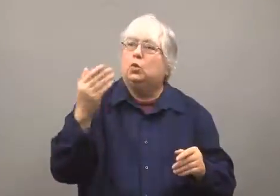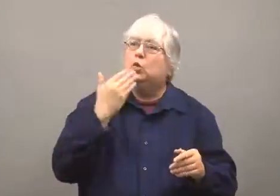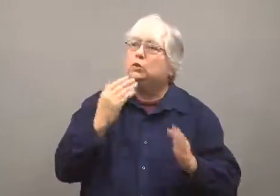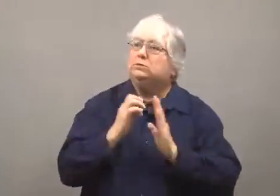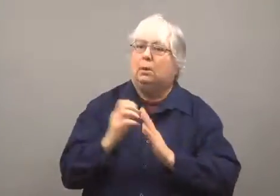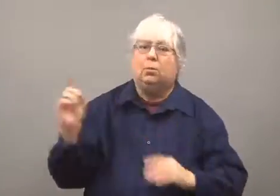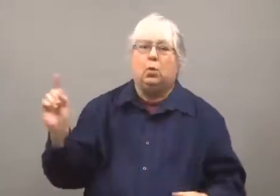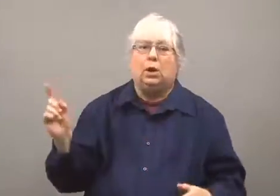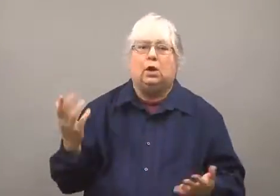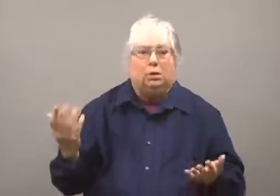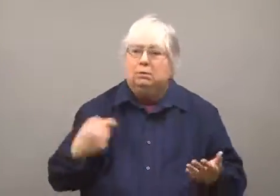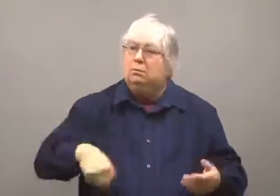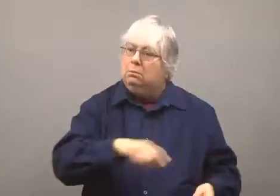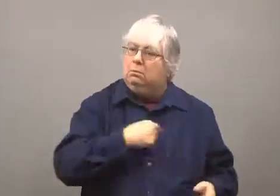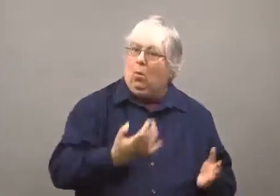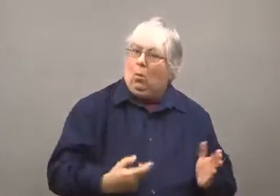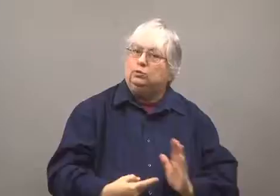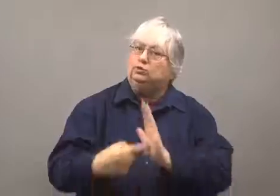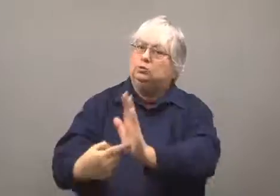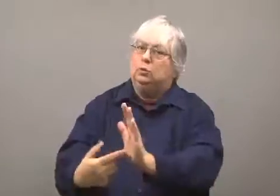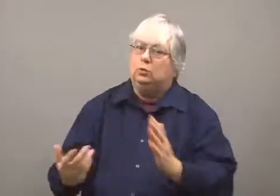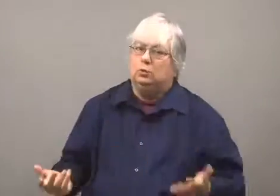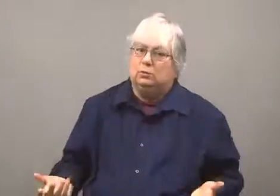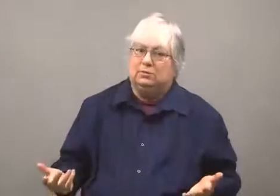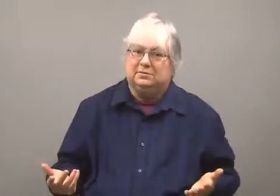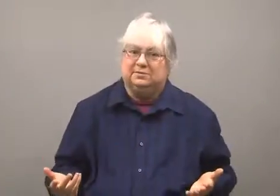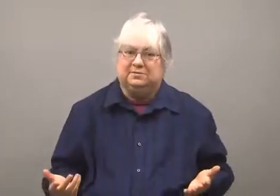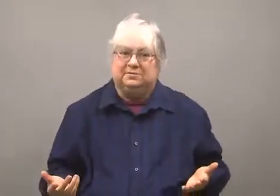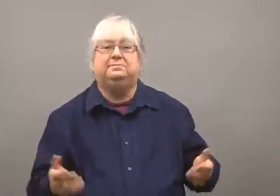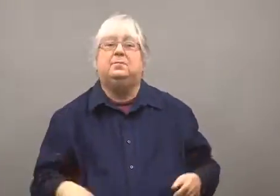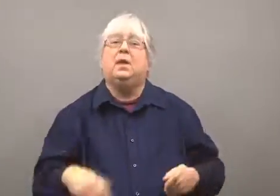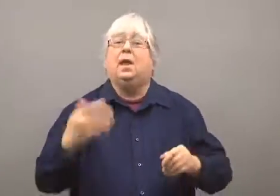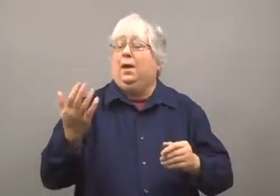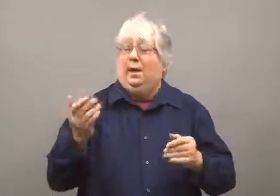They wanted to step up and be role models for them.